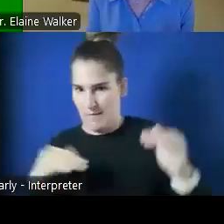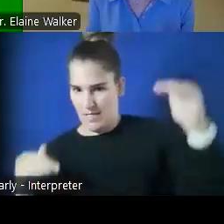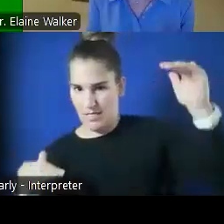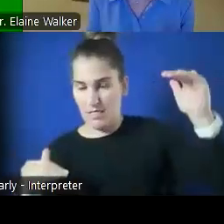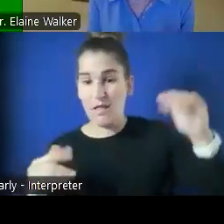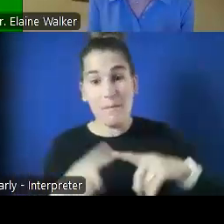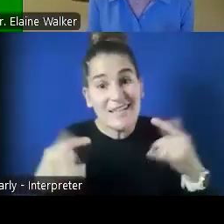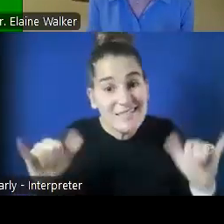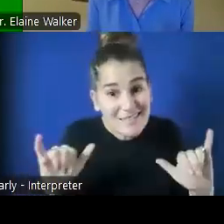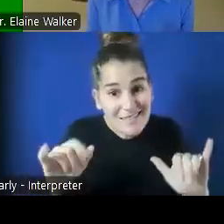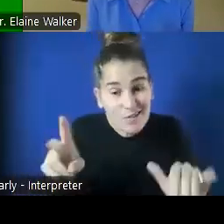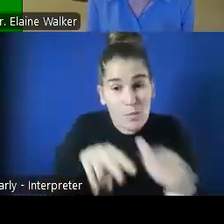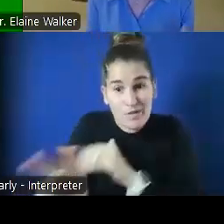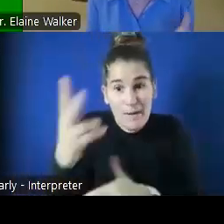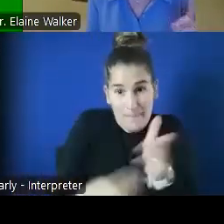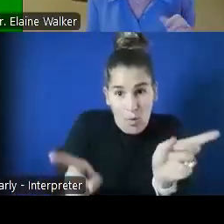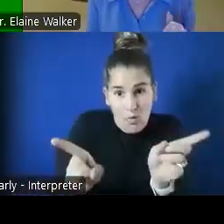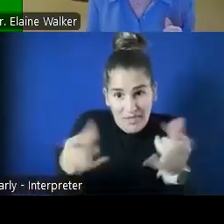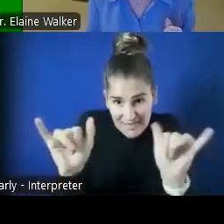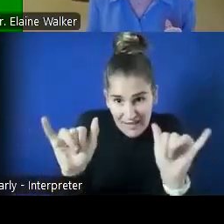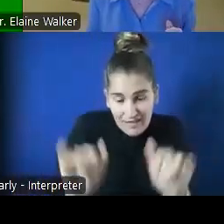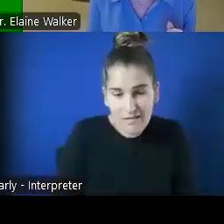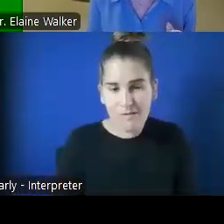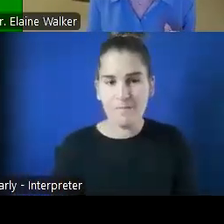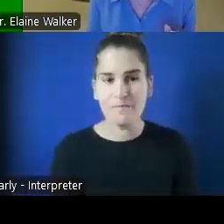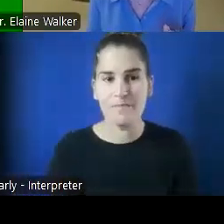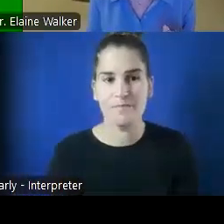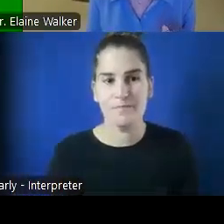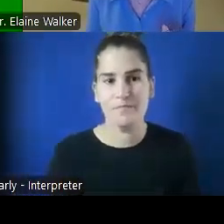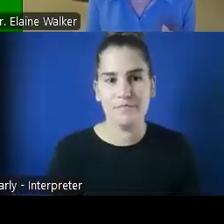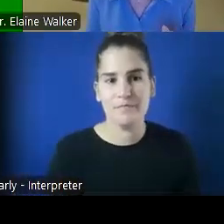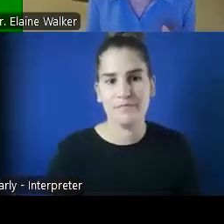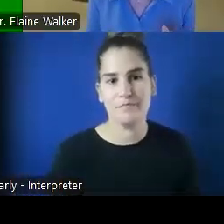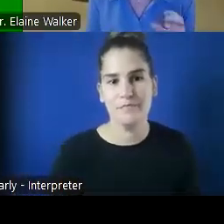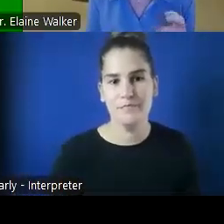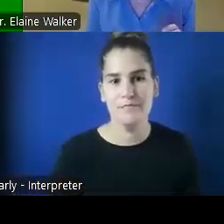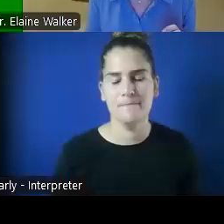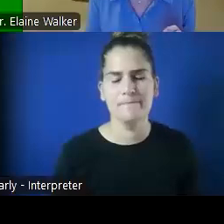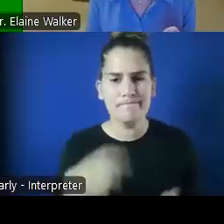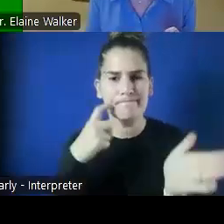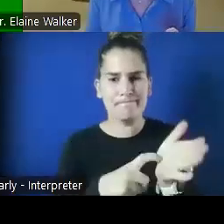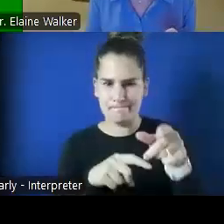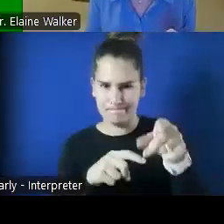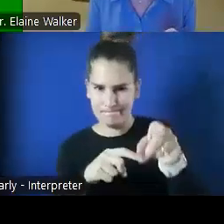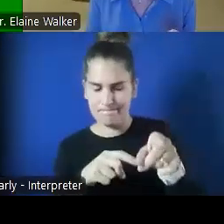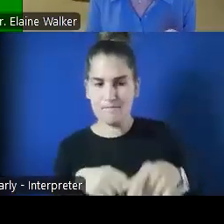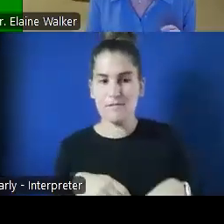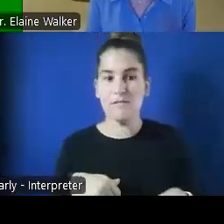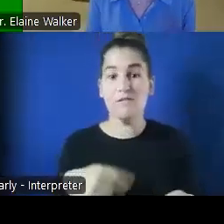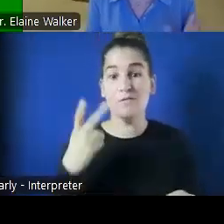both um also I think it's worth noting here that the proportion of the variance doesn't achieve